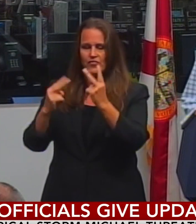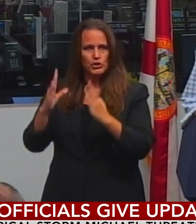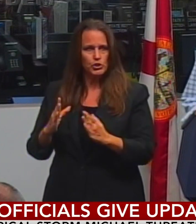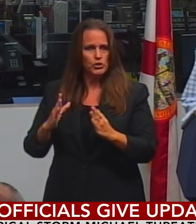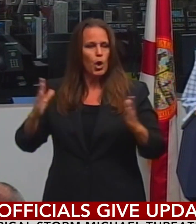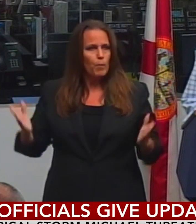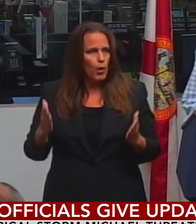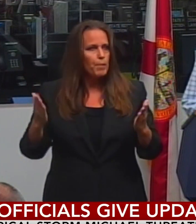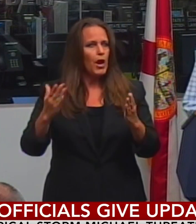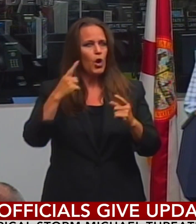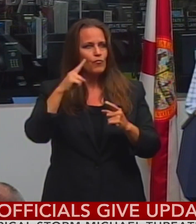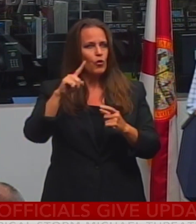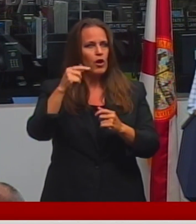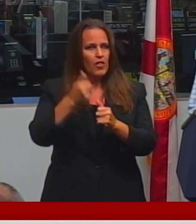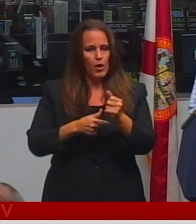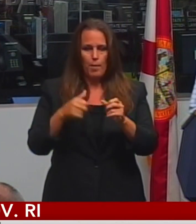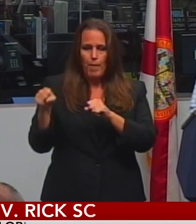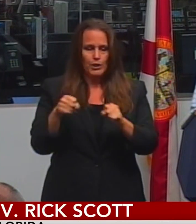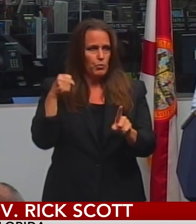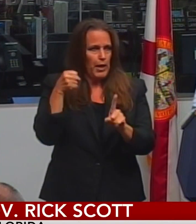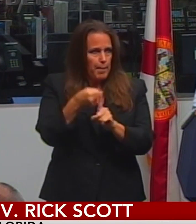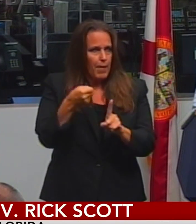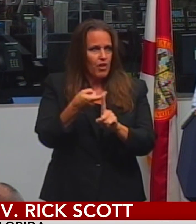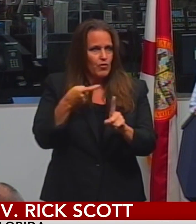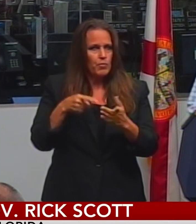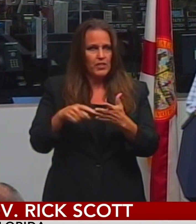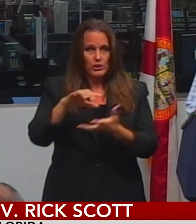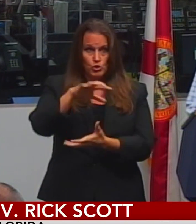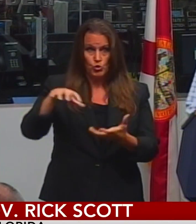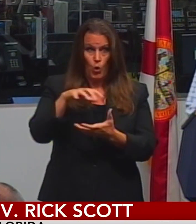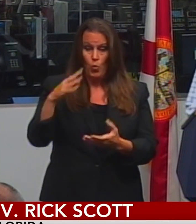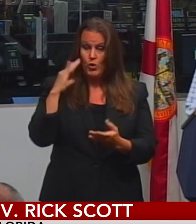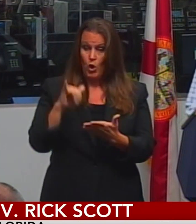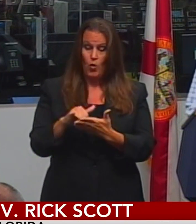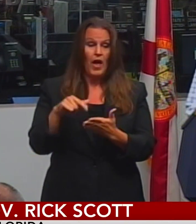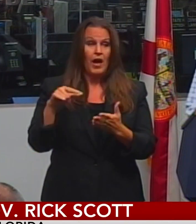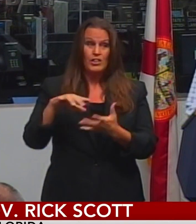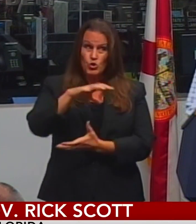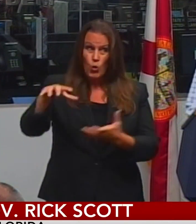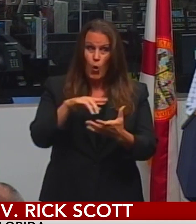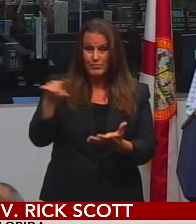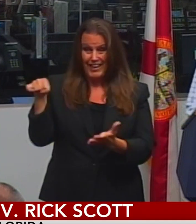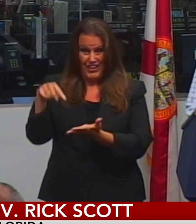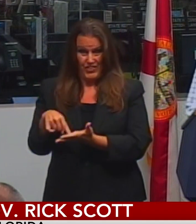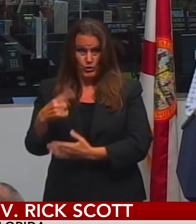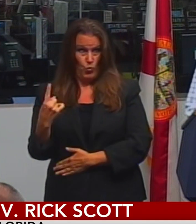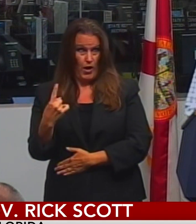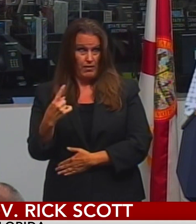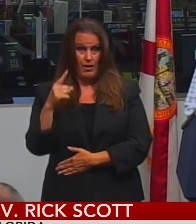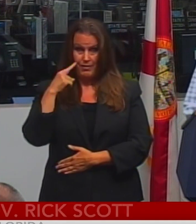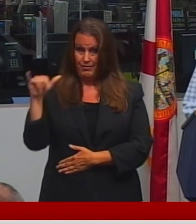NOT DO TO MAKE SURE EVERY FAMILY AND VISITOR IN FLORIDA IS PREPARED FOR ANY POSSIBLE